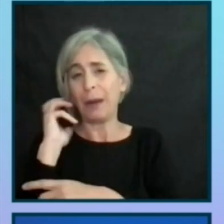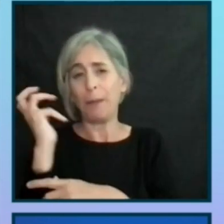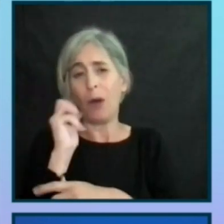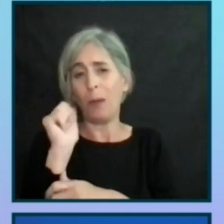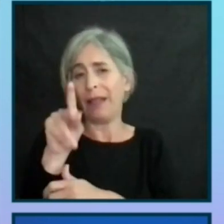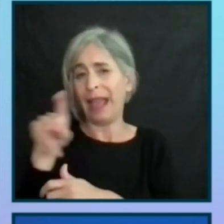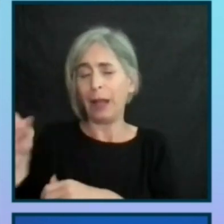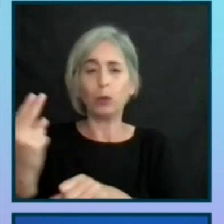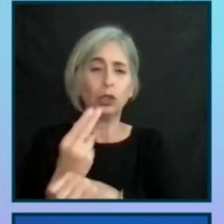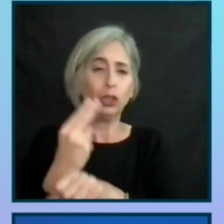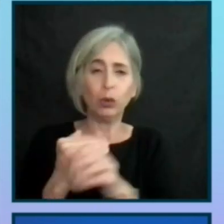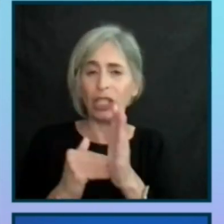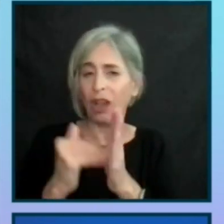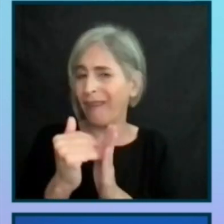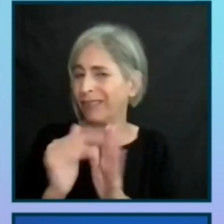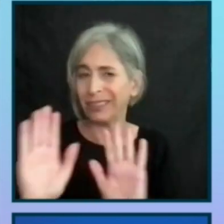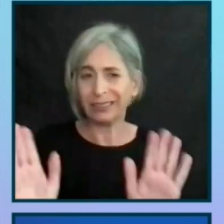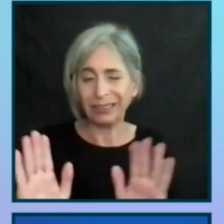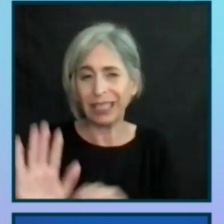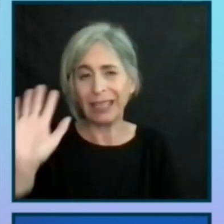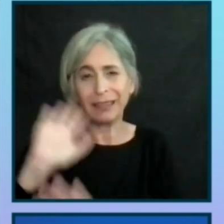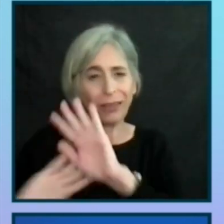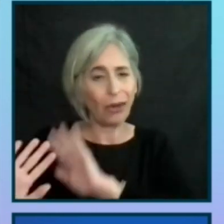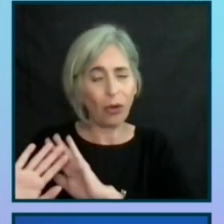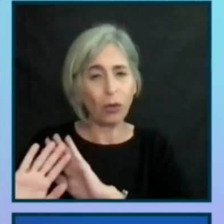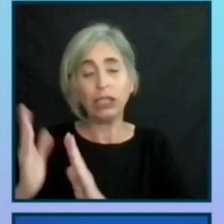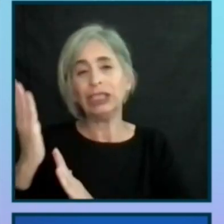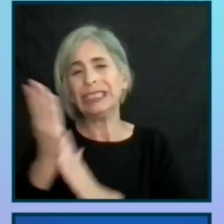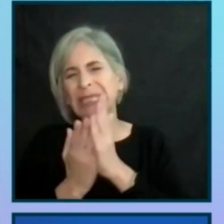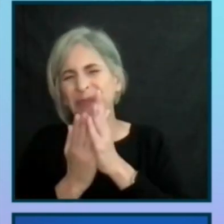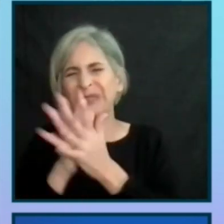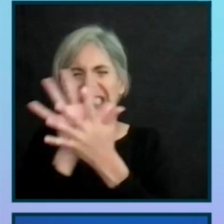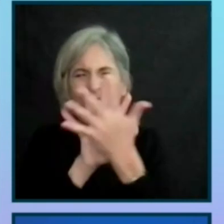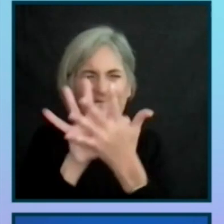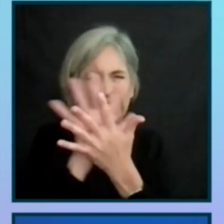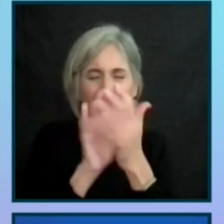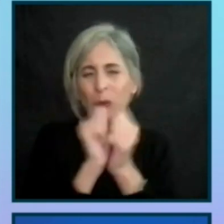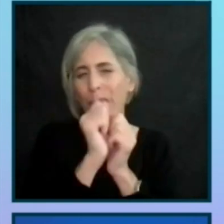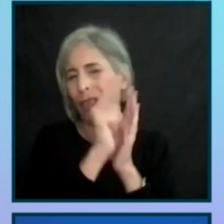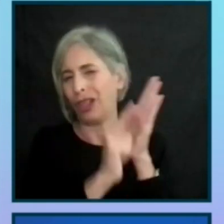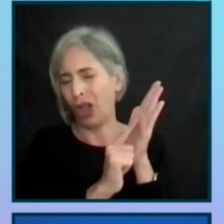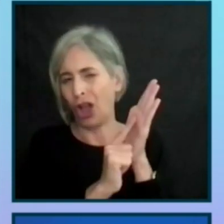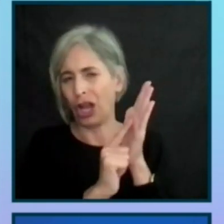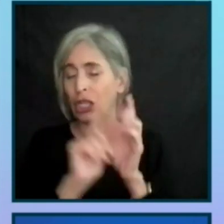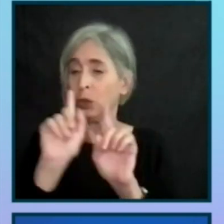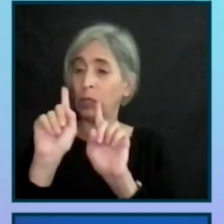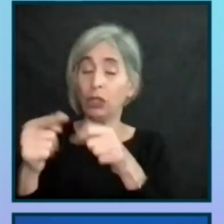And so there's some murkiness in the law. And so you have to go to court in order to say,